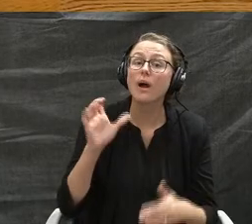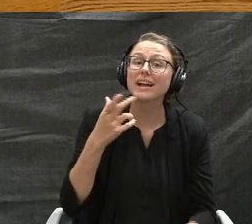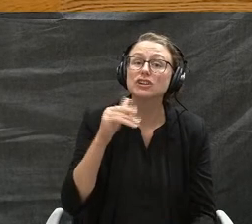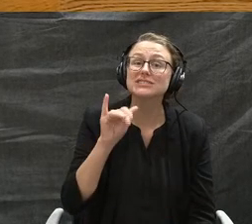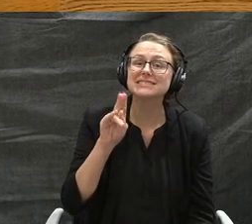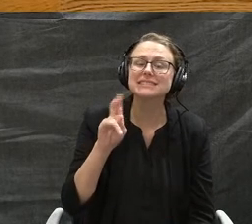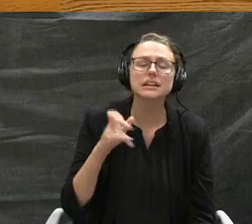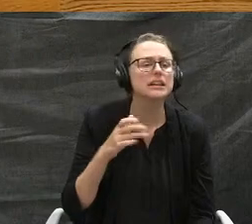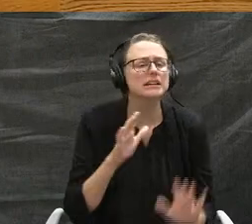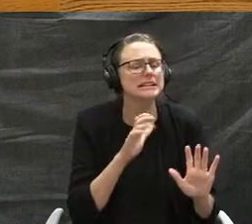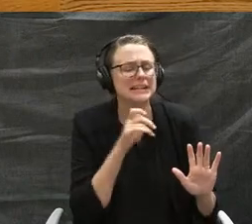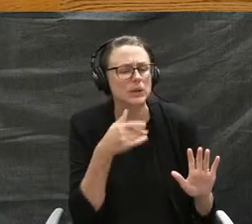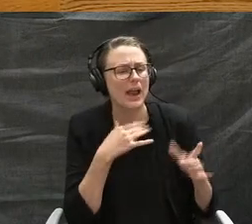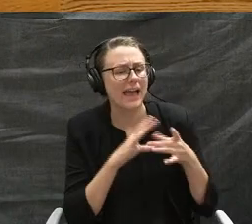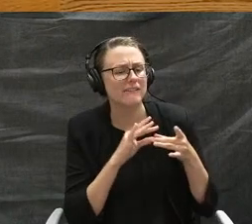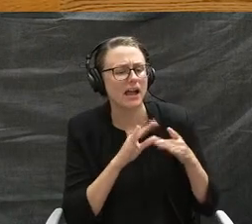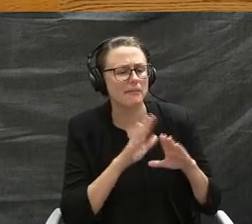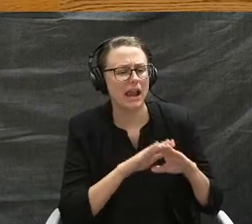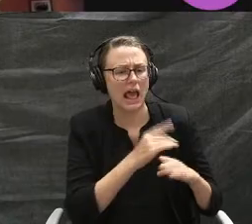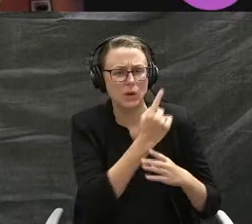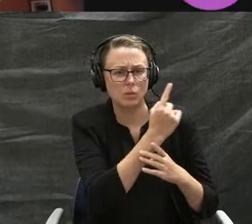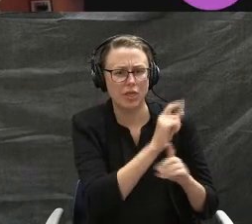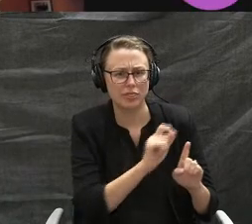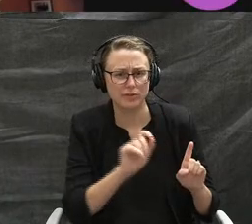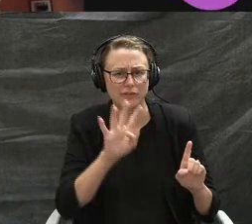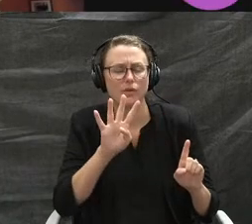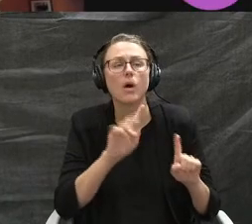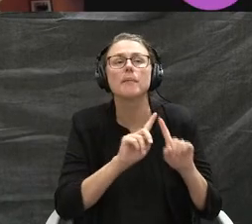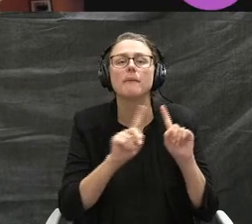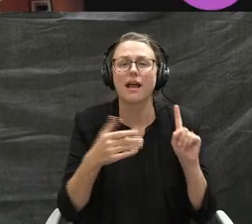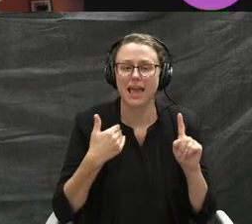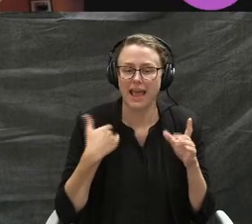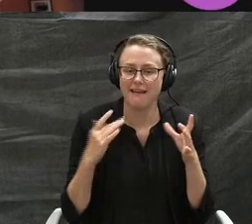I don't have a comment on goals one through 4, but I did I did